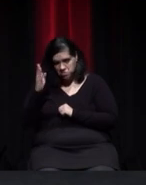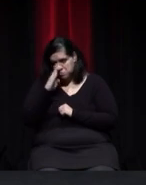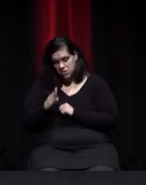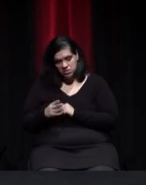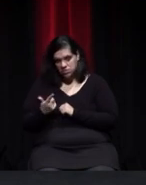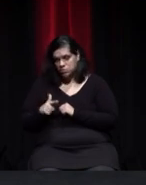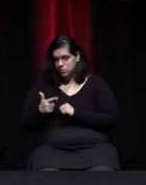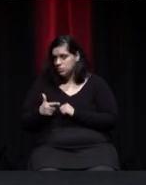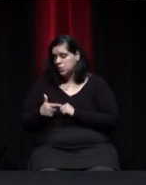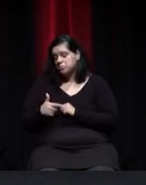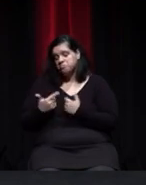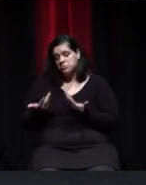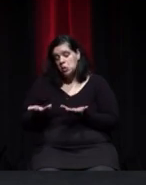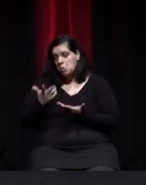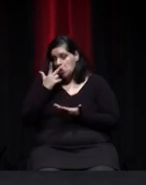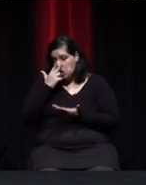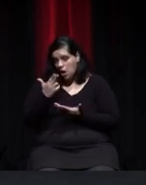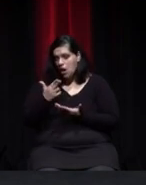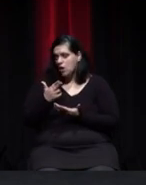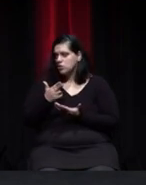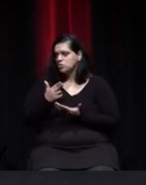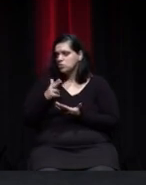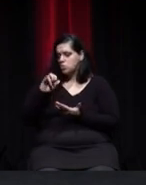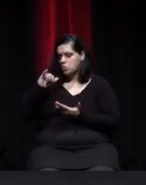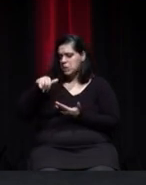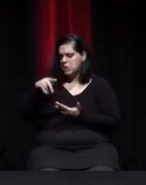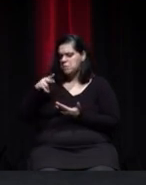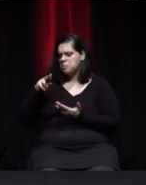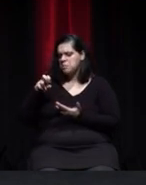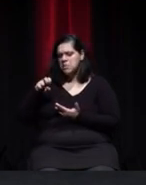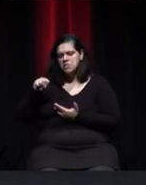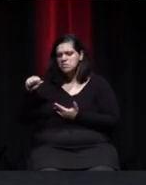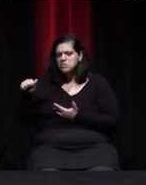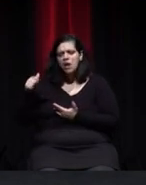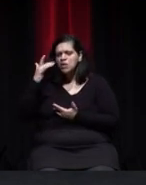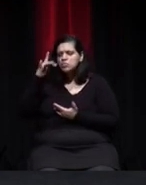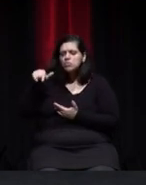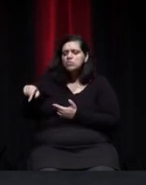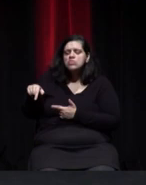The very print doesn't know how it'll act as a formation agent